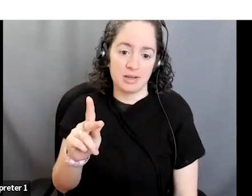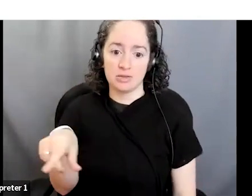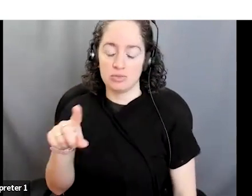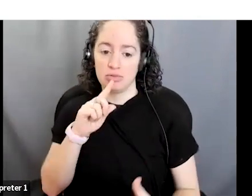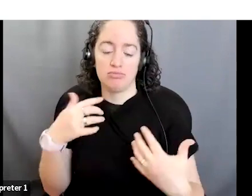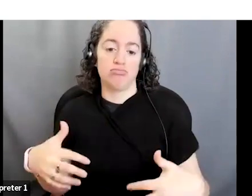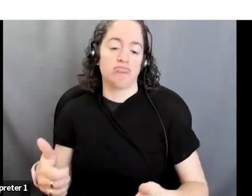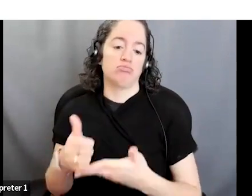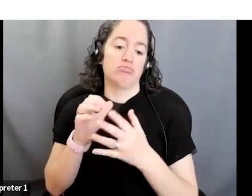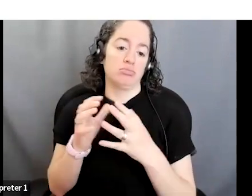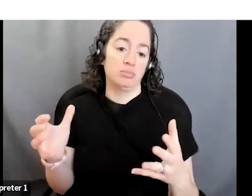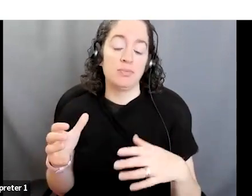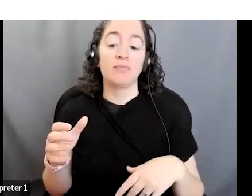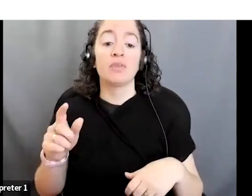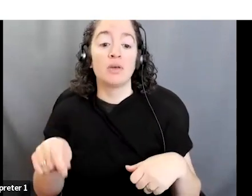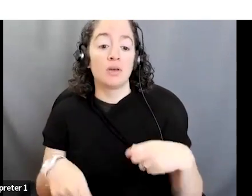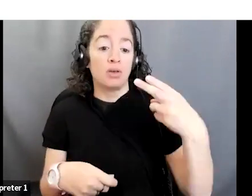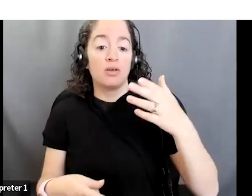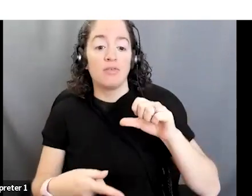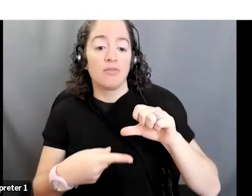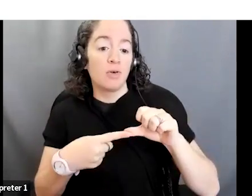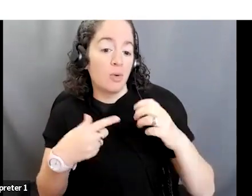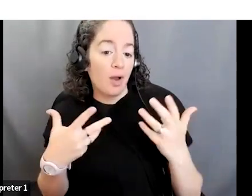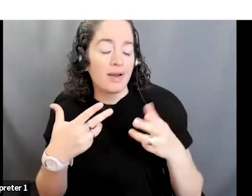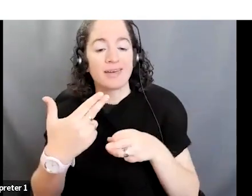Do you want to talk about this, Kevin, a little bit?